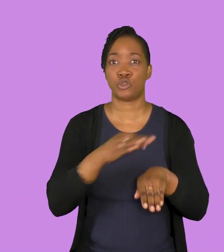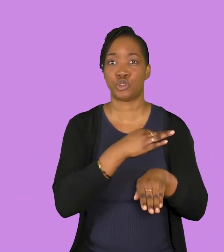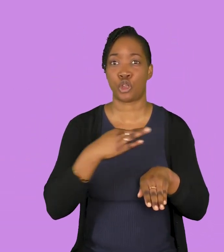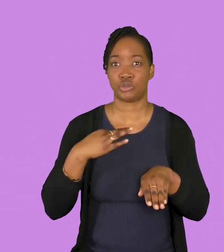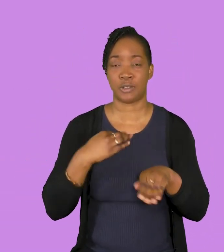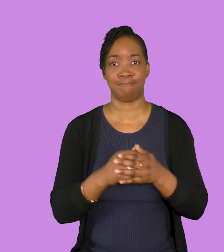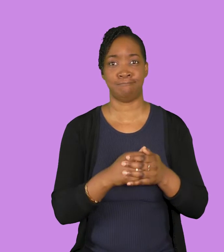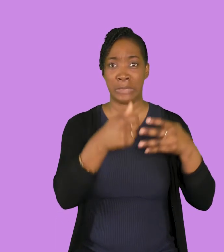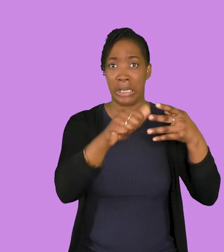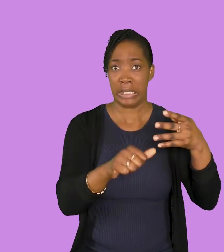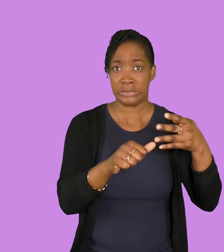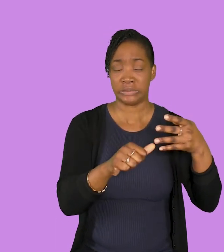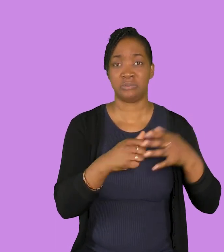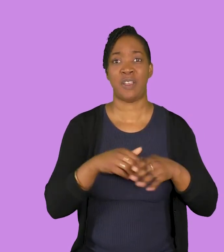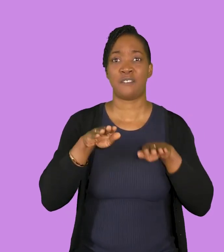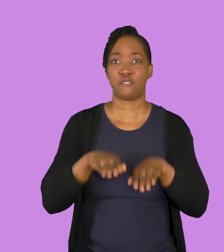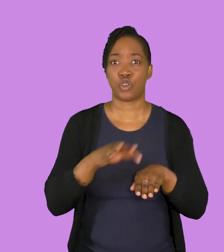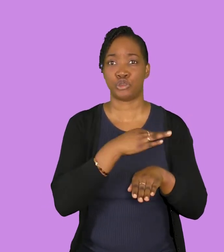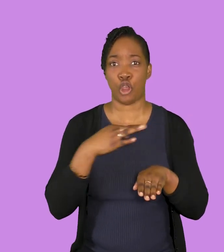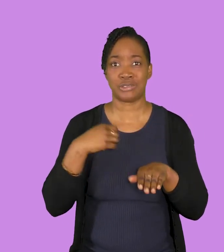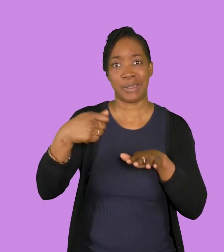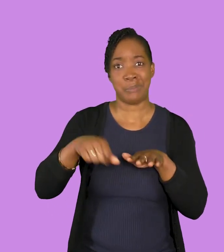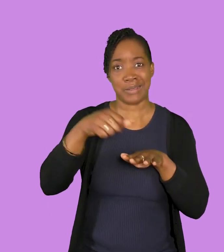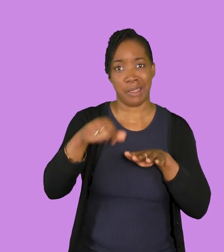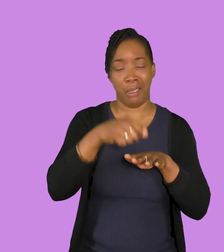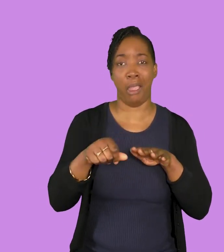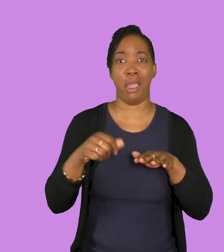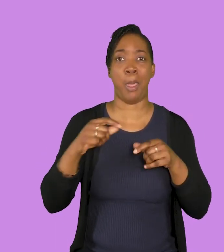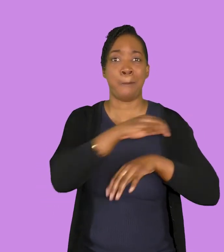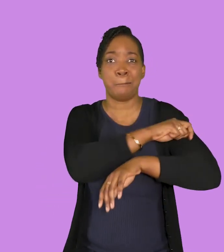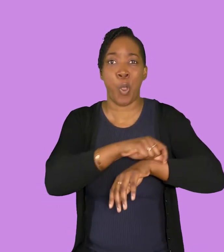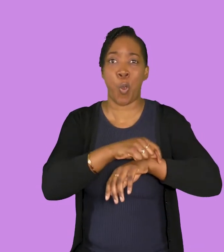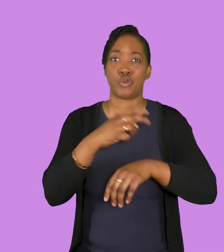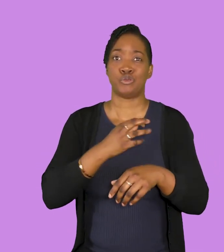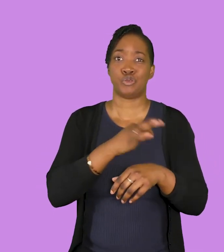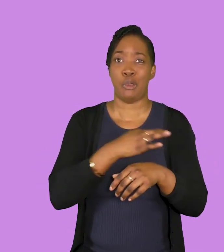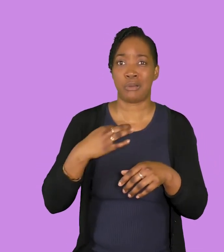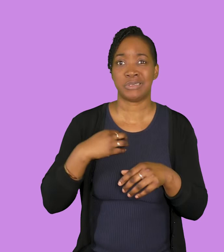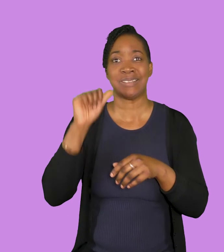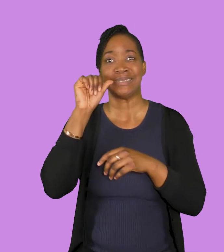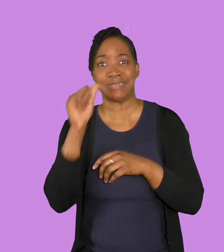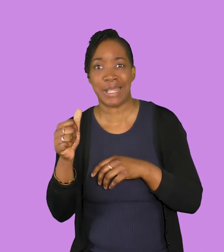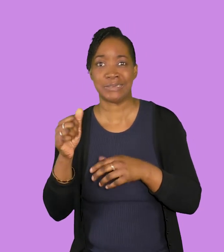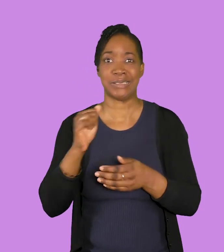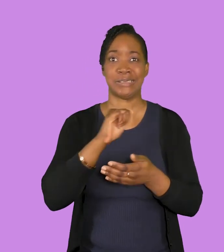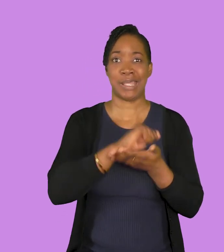Making a list is one thing. Chiropodist, manicure, osteopath, dentist, hygienist,